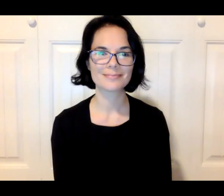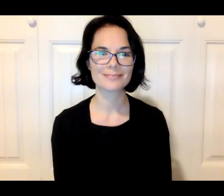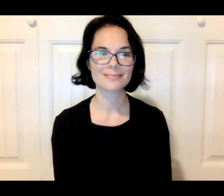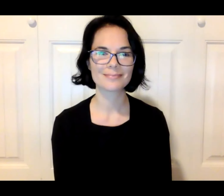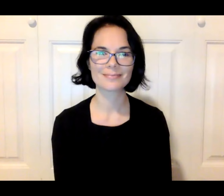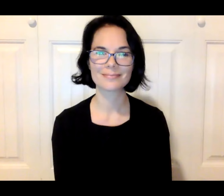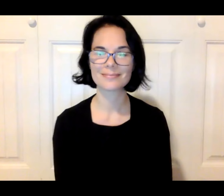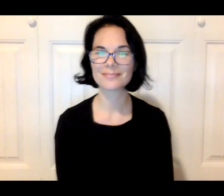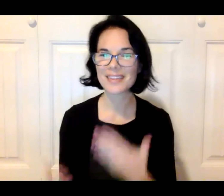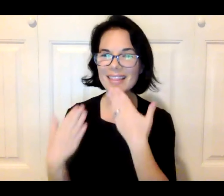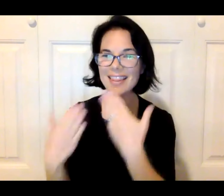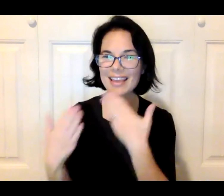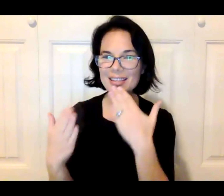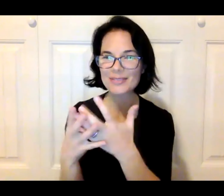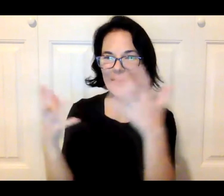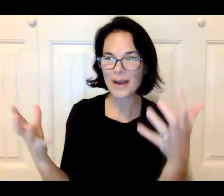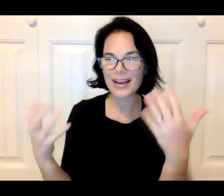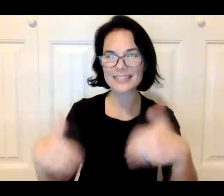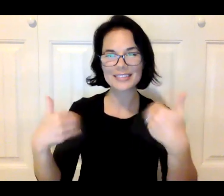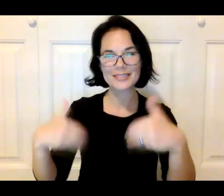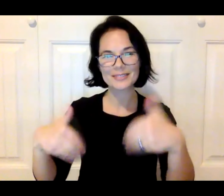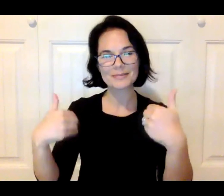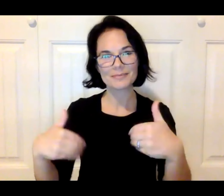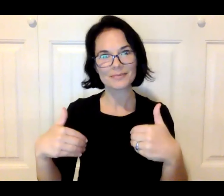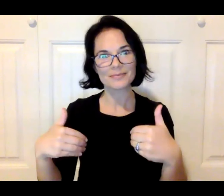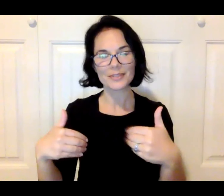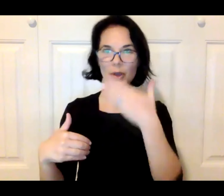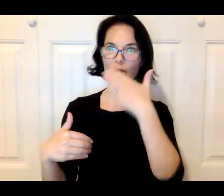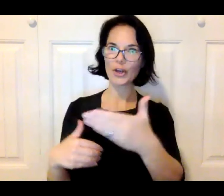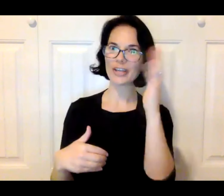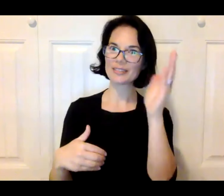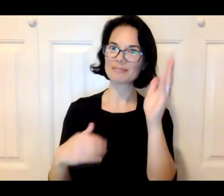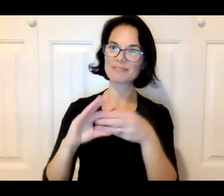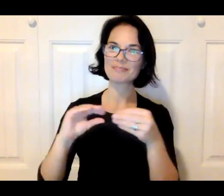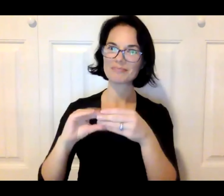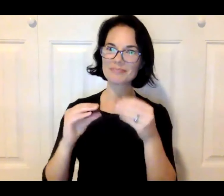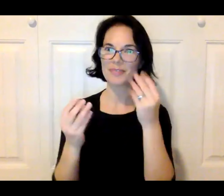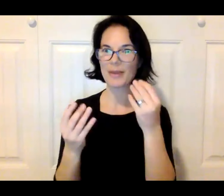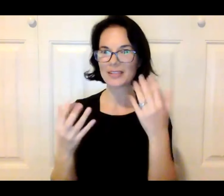Thank you so much! Wow, that was a very good presentation.